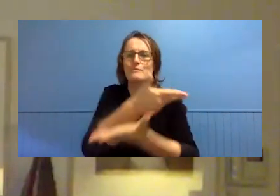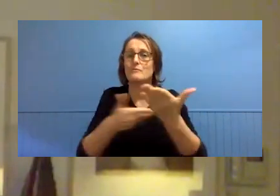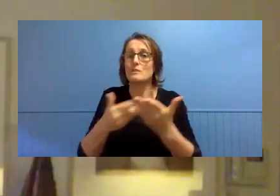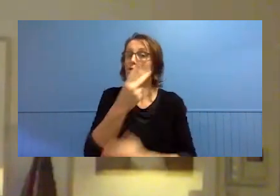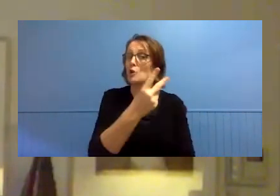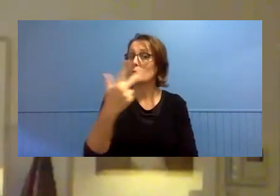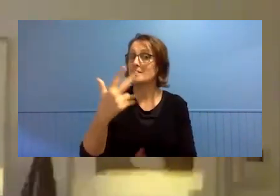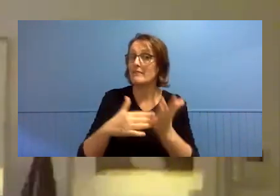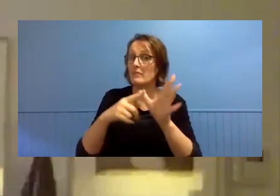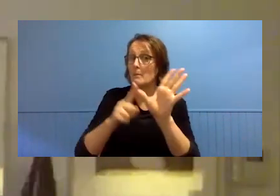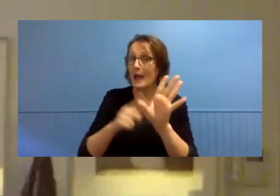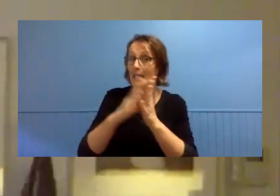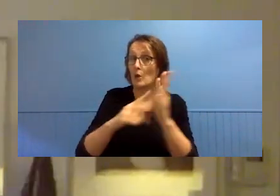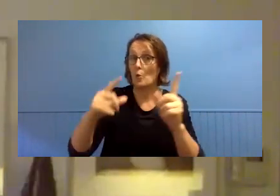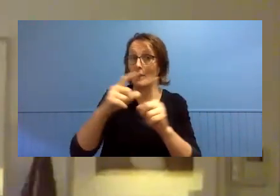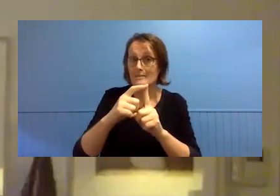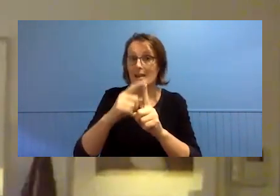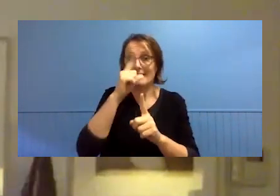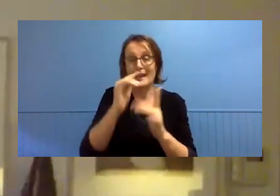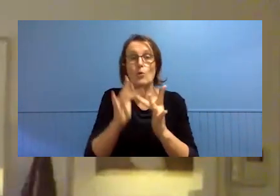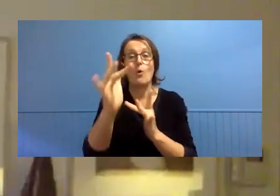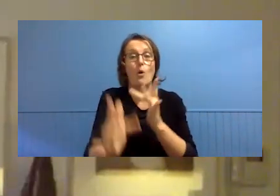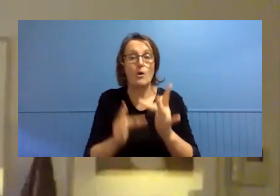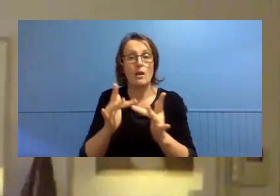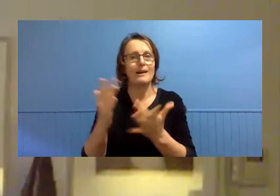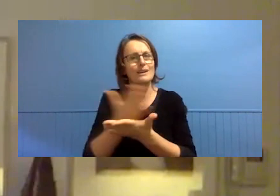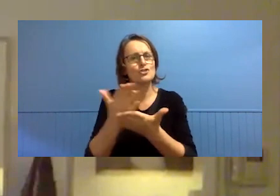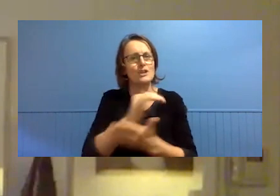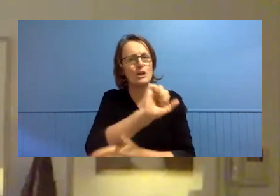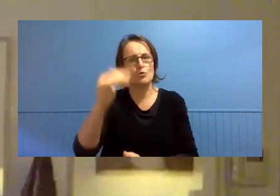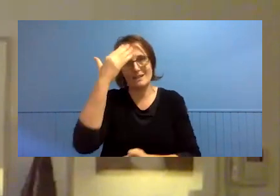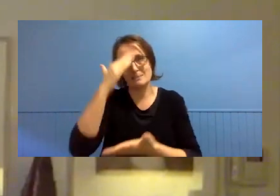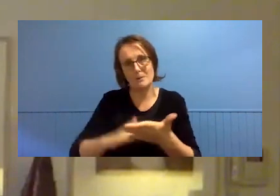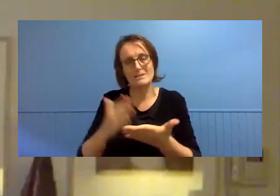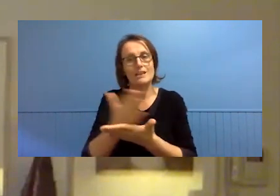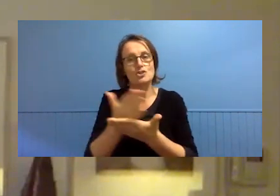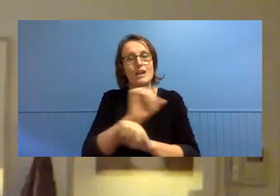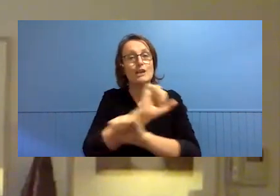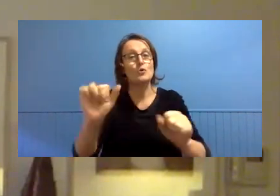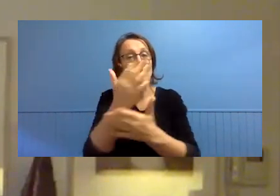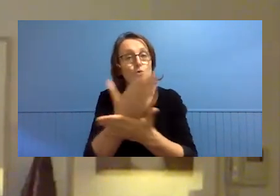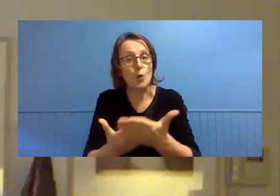Wednesday 27, to get on line and to share your experiences, to share your stories and your congratulations to these